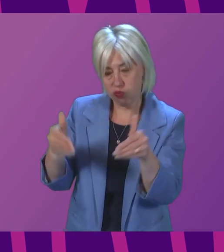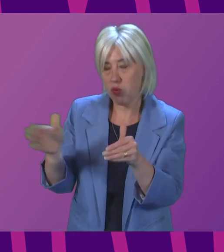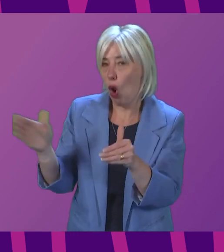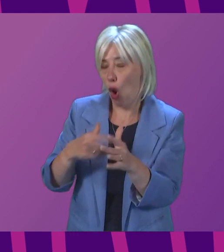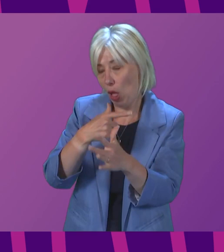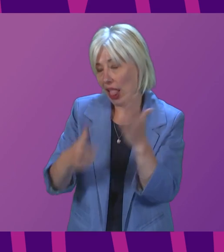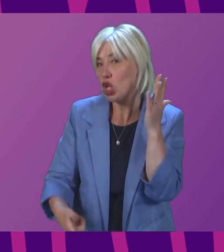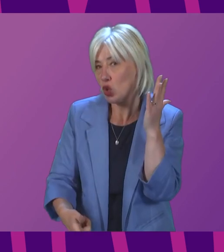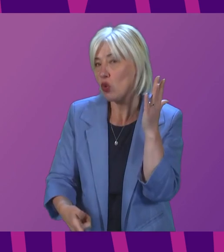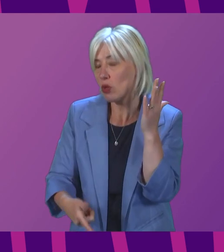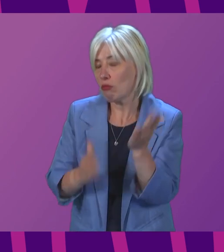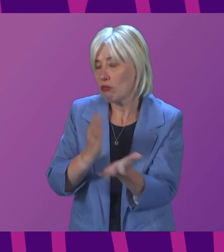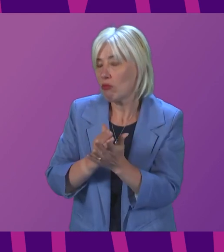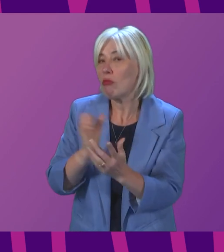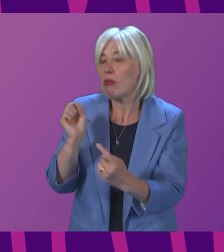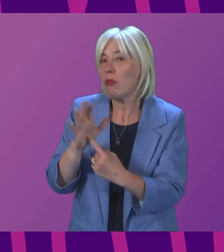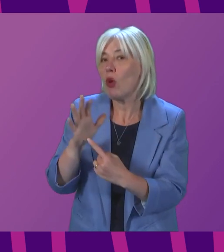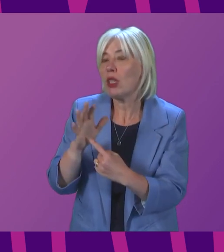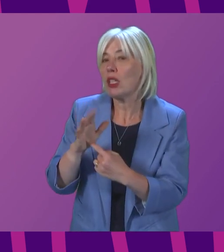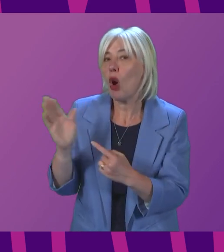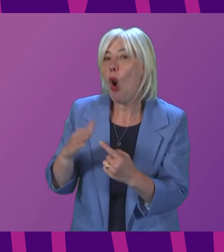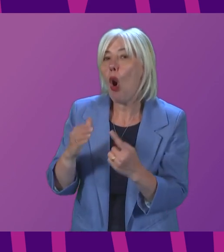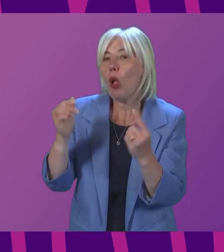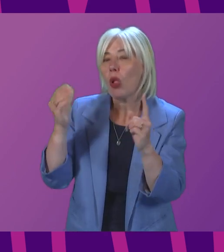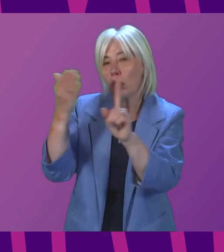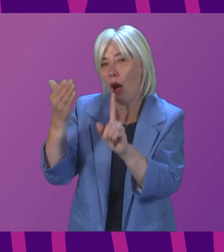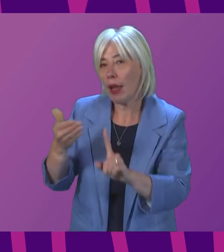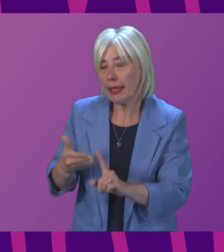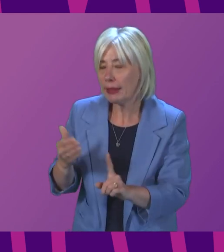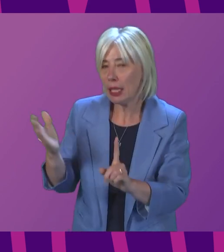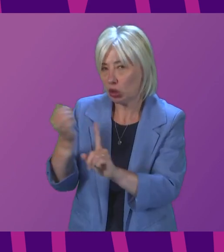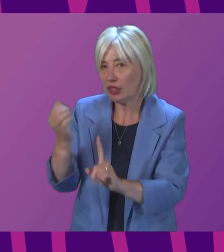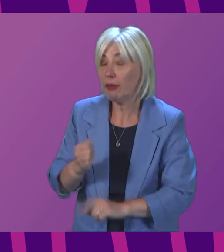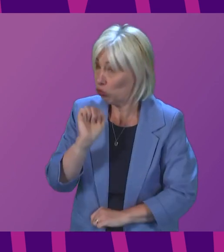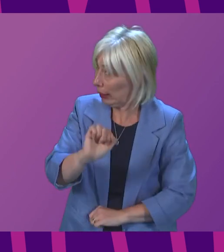It is important that we meet the targets and Pam Duncan-Glancy is right: not just because